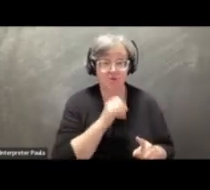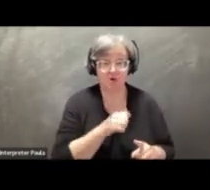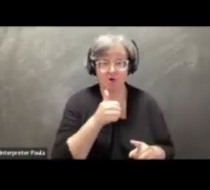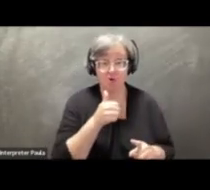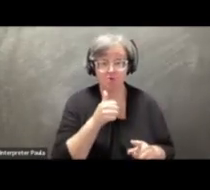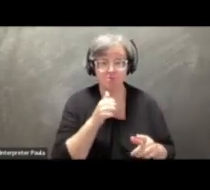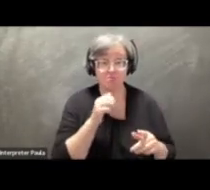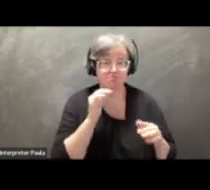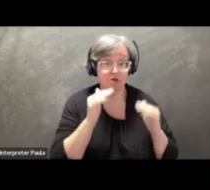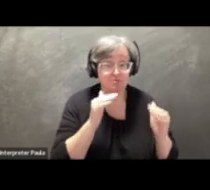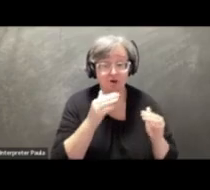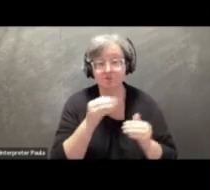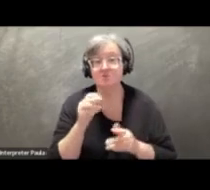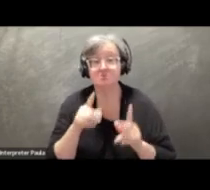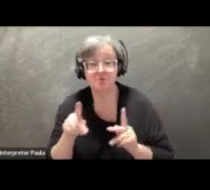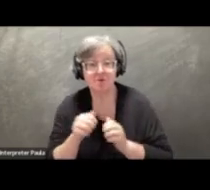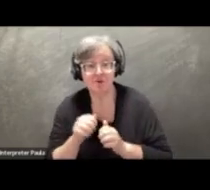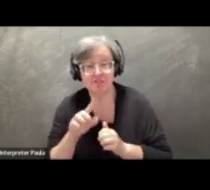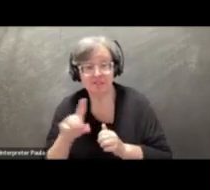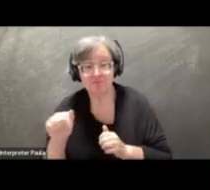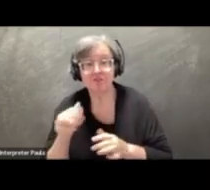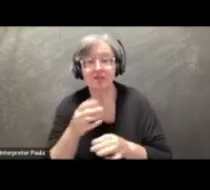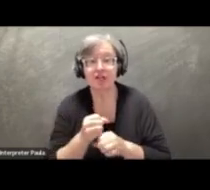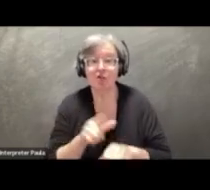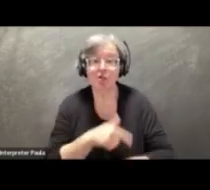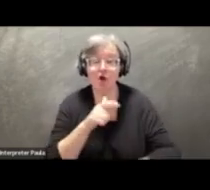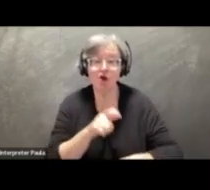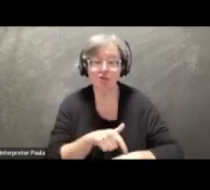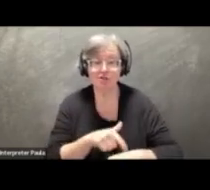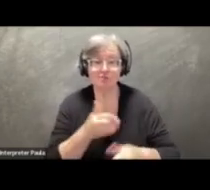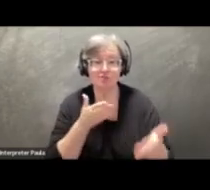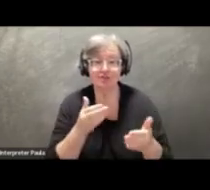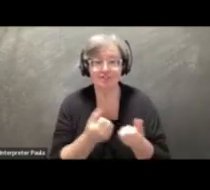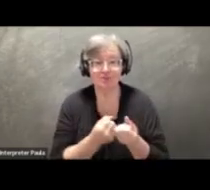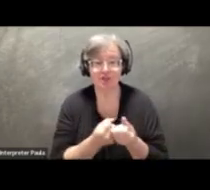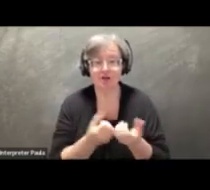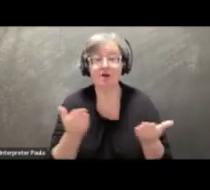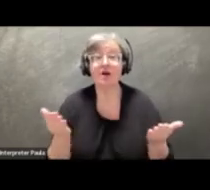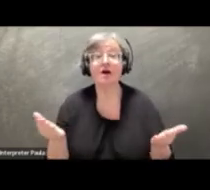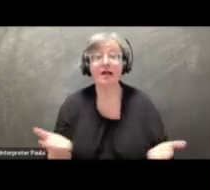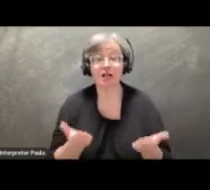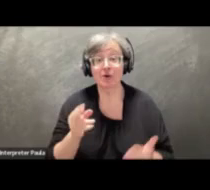term services and supports. Here at NCAPPS, we really focus on